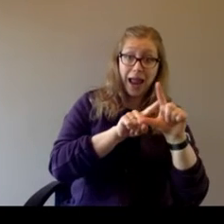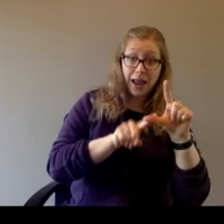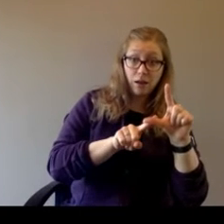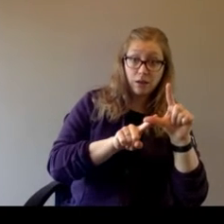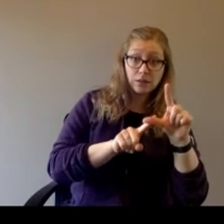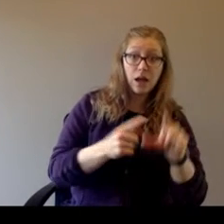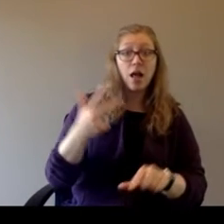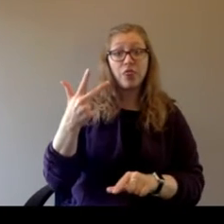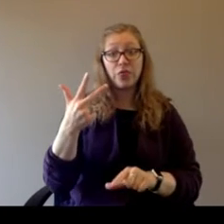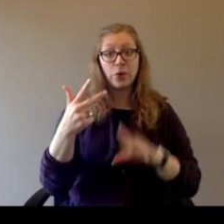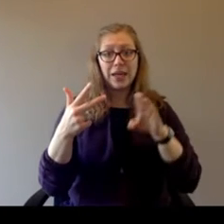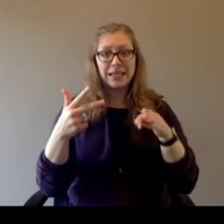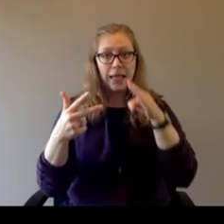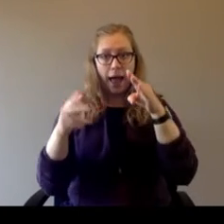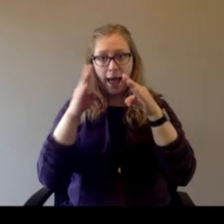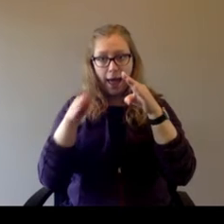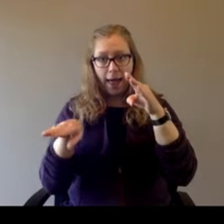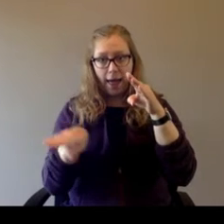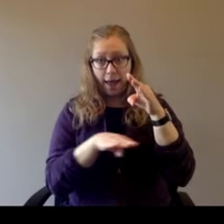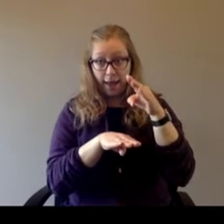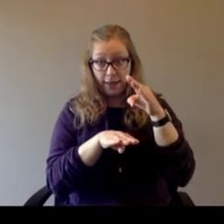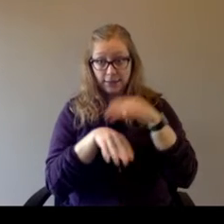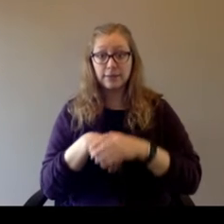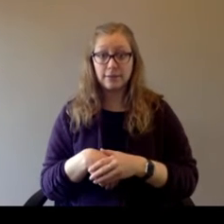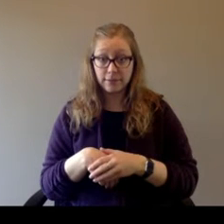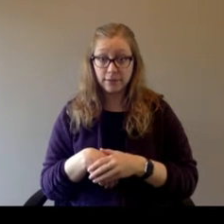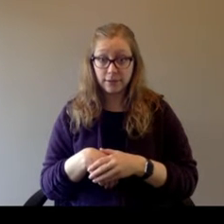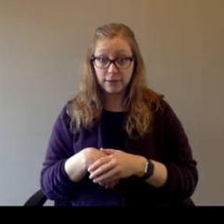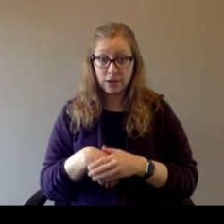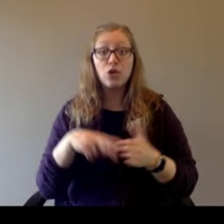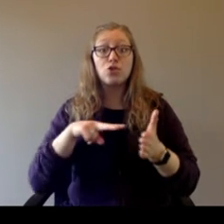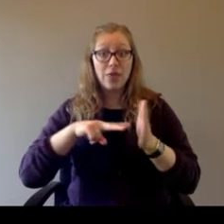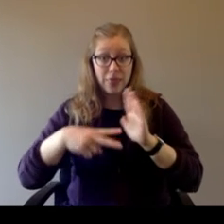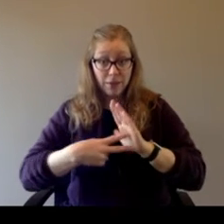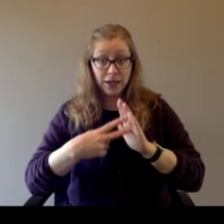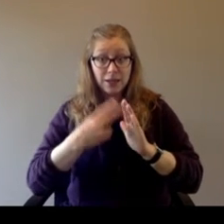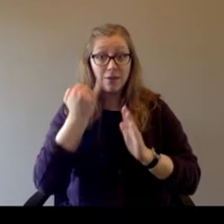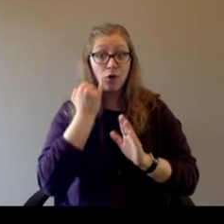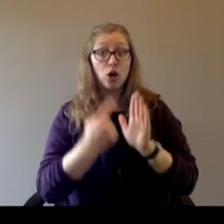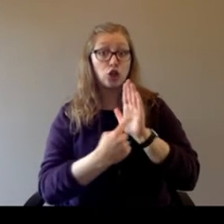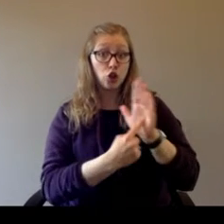we have congruent figures. We have to show that all six parts match up and are congruent.